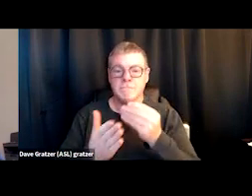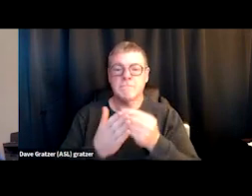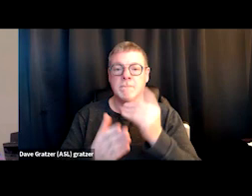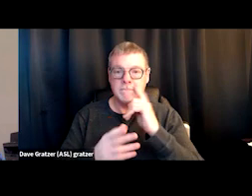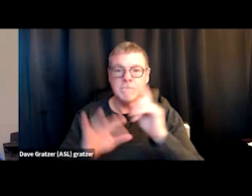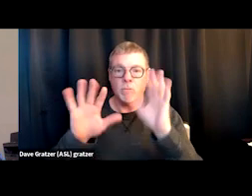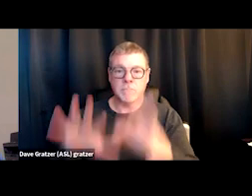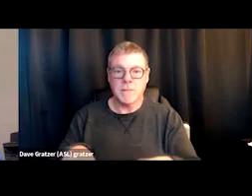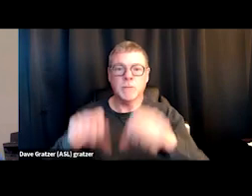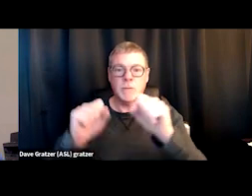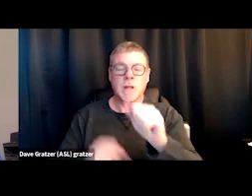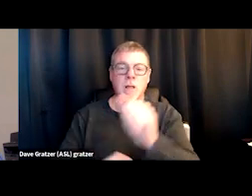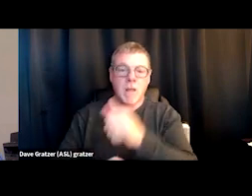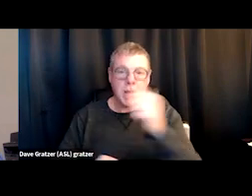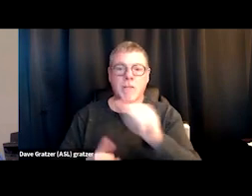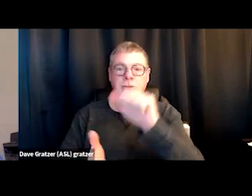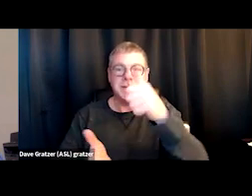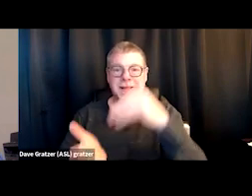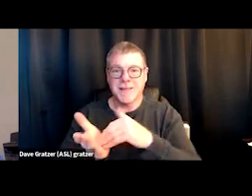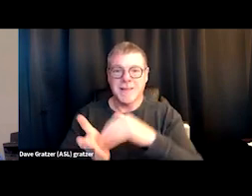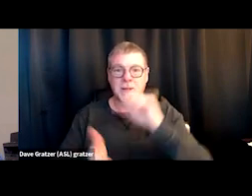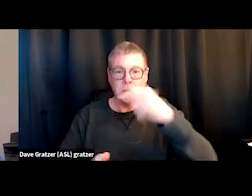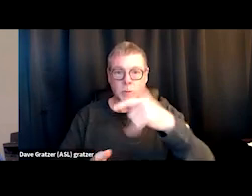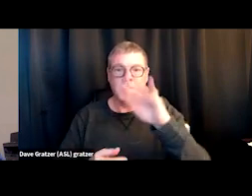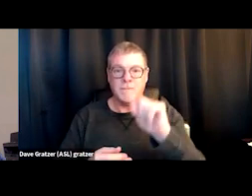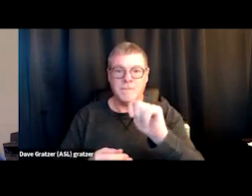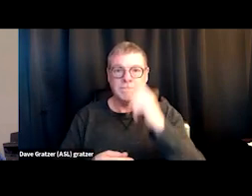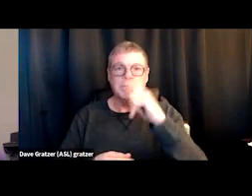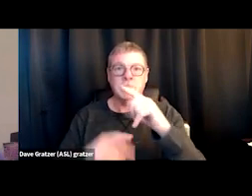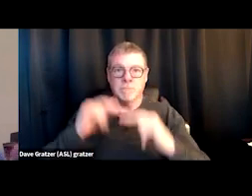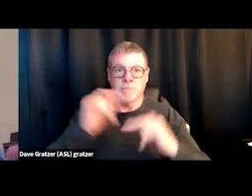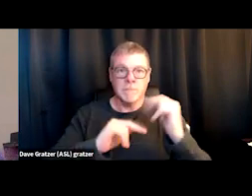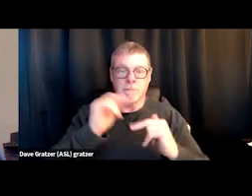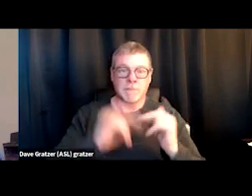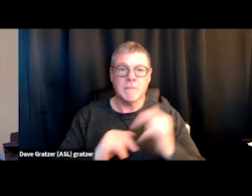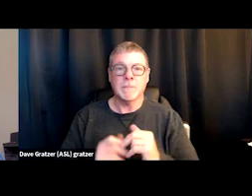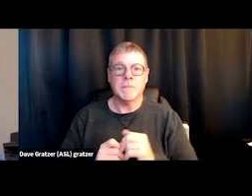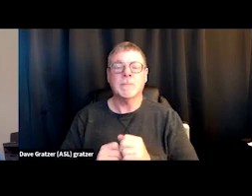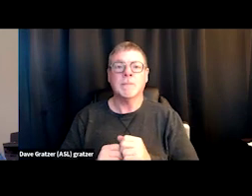of the other 10,000 square feet of this building. And we'll be building out